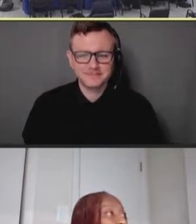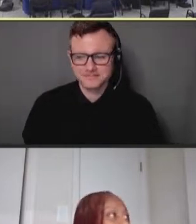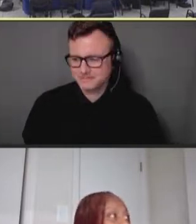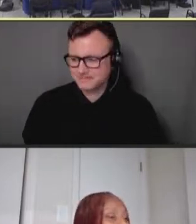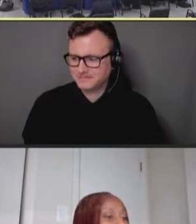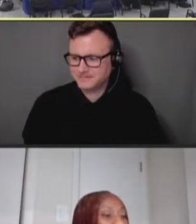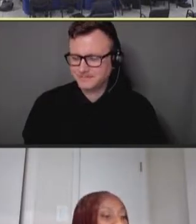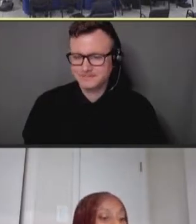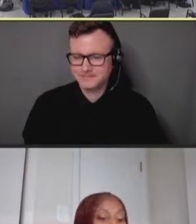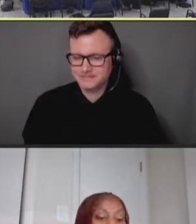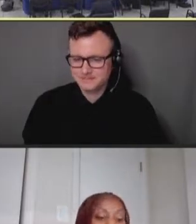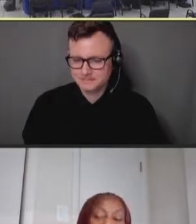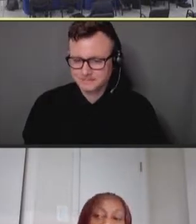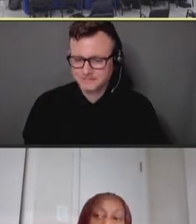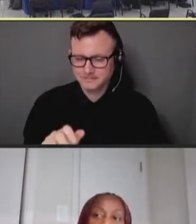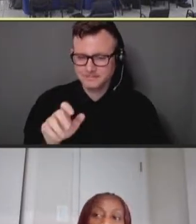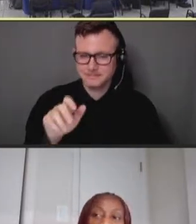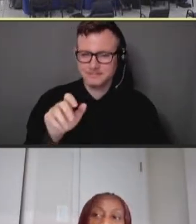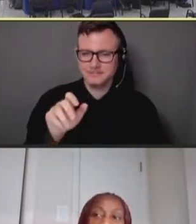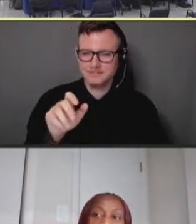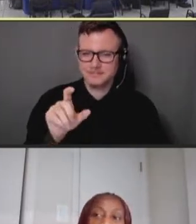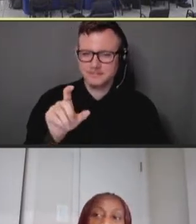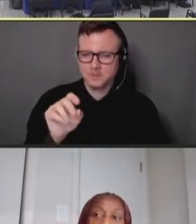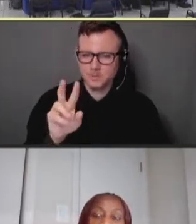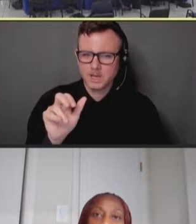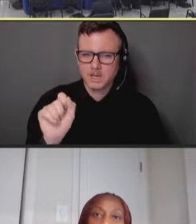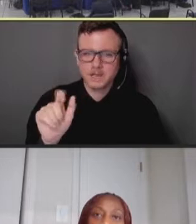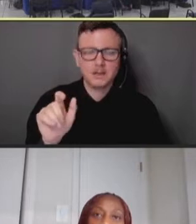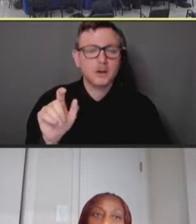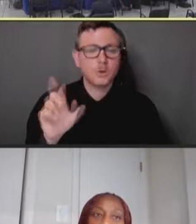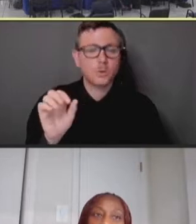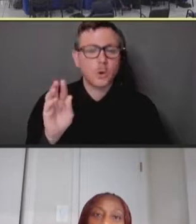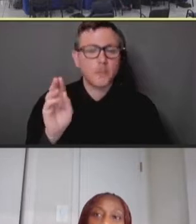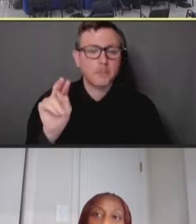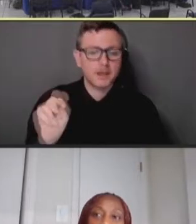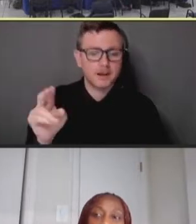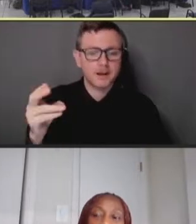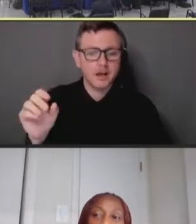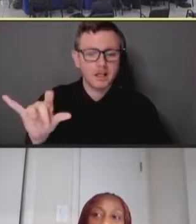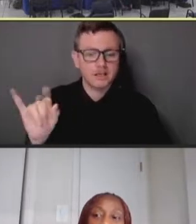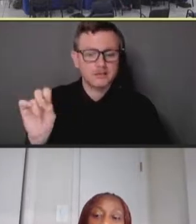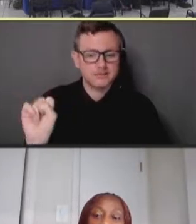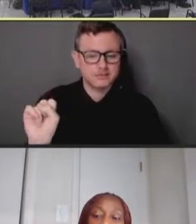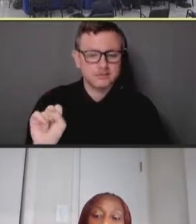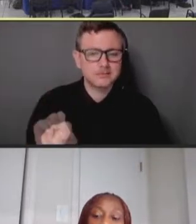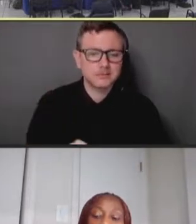Male Speaker: Present. Ann Aikin: Uzo Chukwuma.